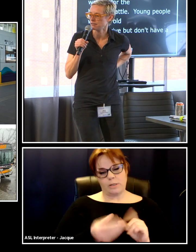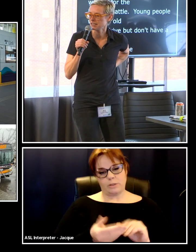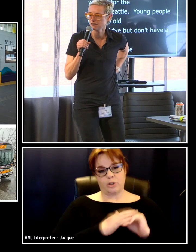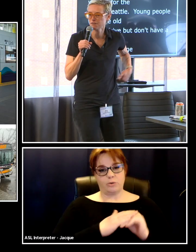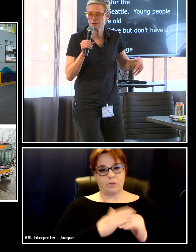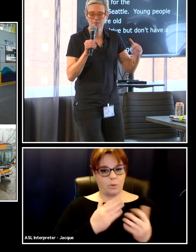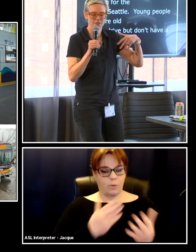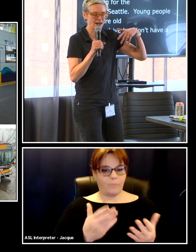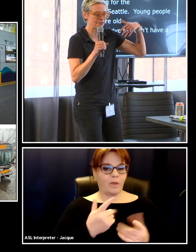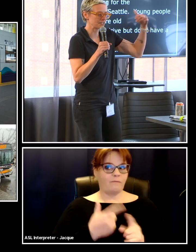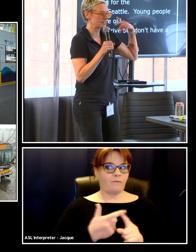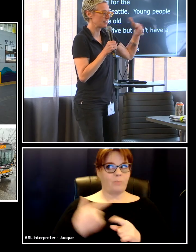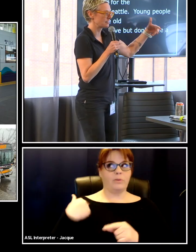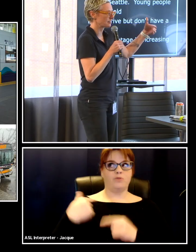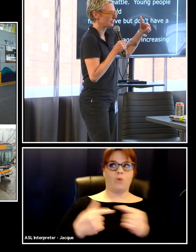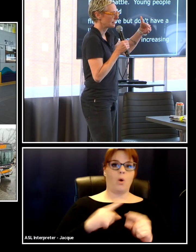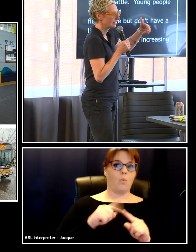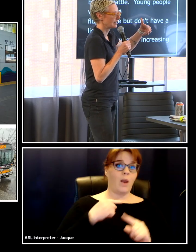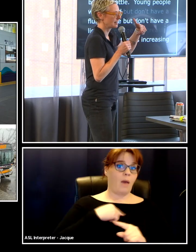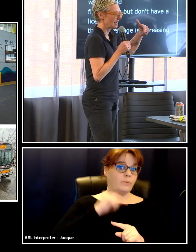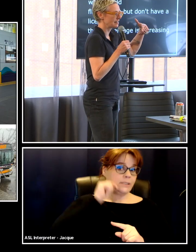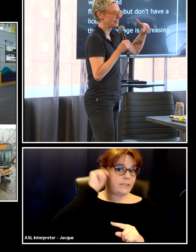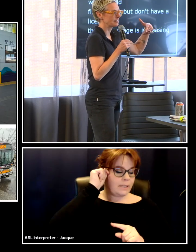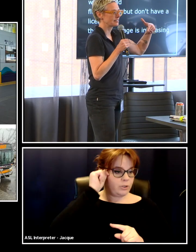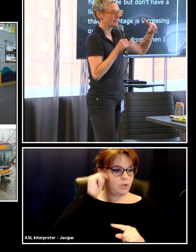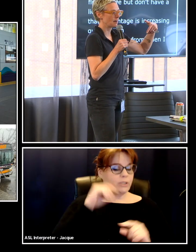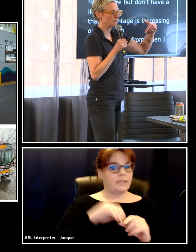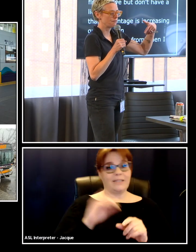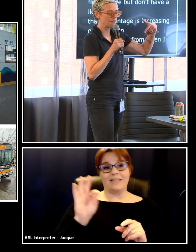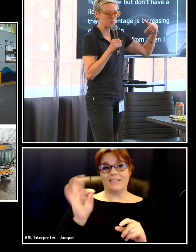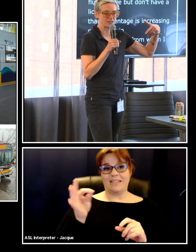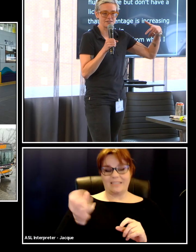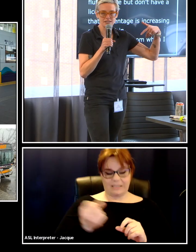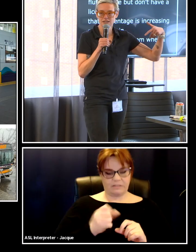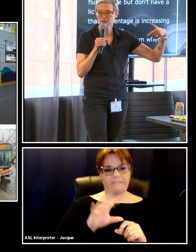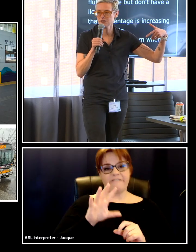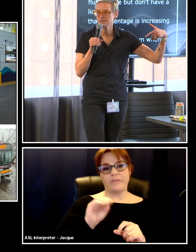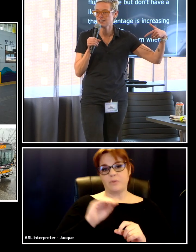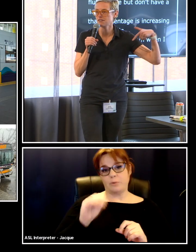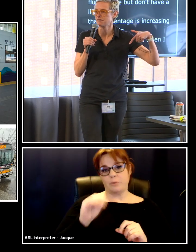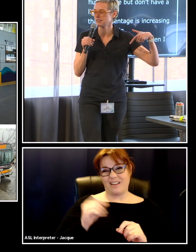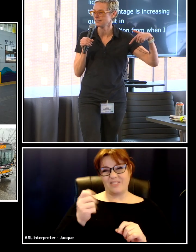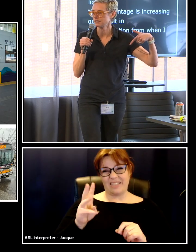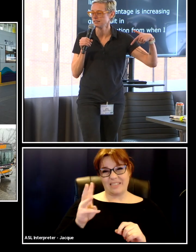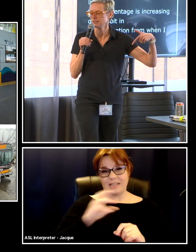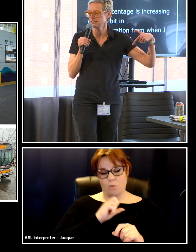generation from when I was a teenager in the 90s, um, 50% of 16-year-olds got driver's licenses in